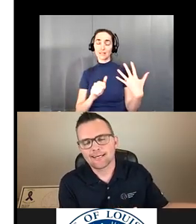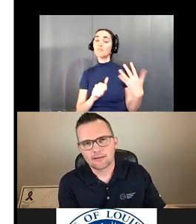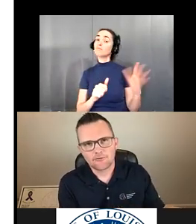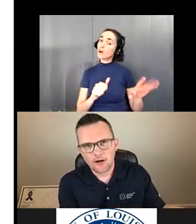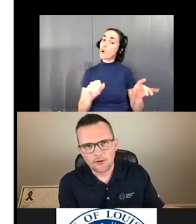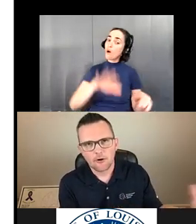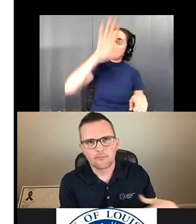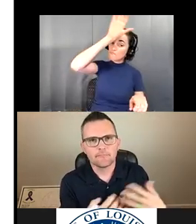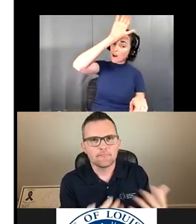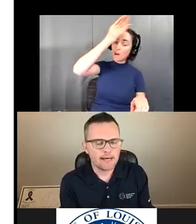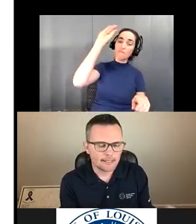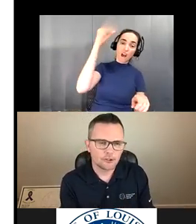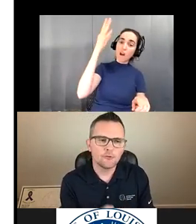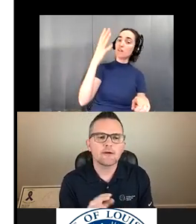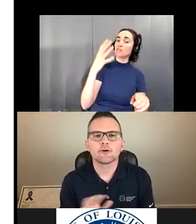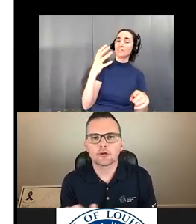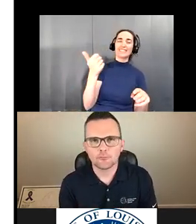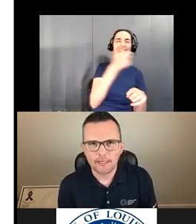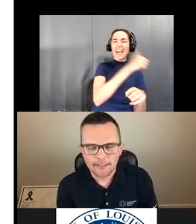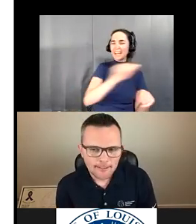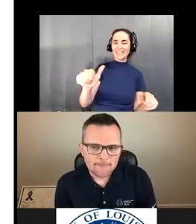kind, Fire Department medics whomever it could be.